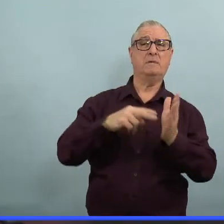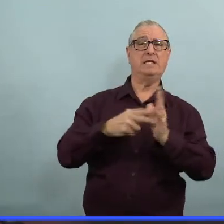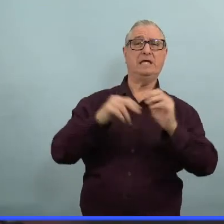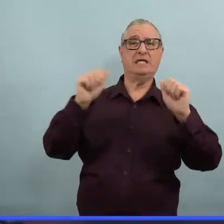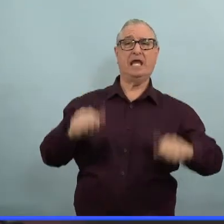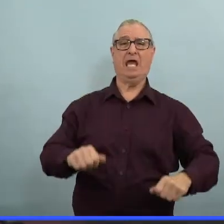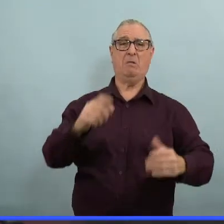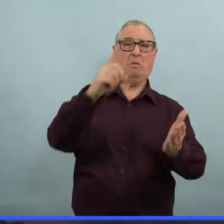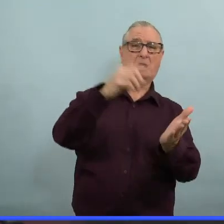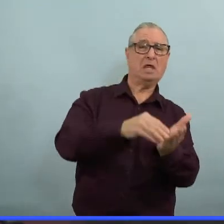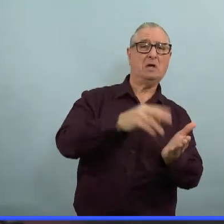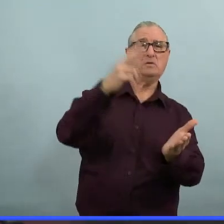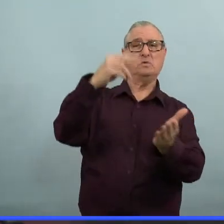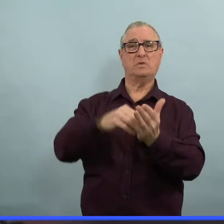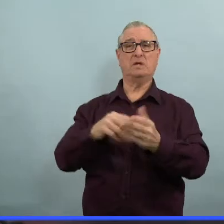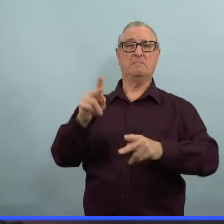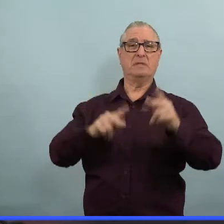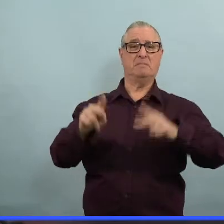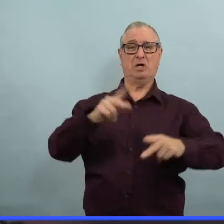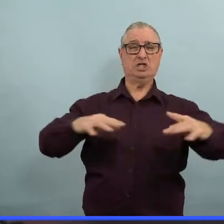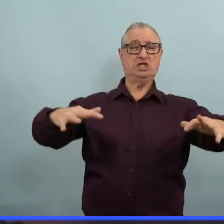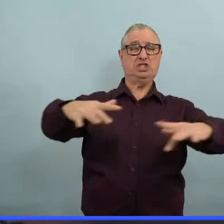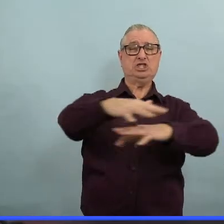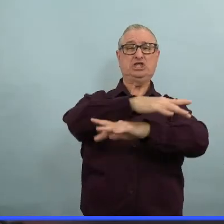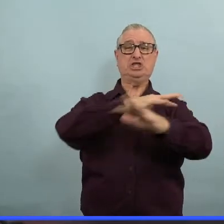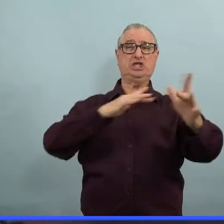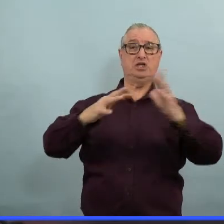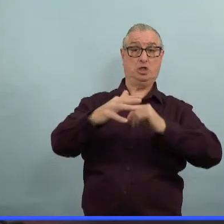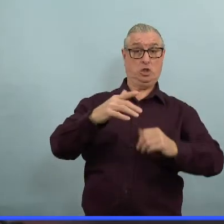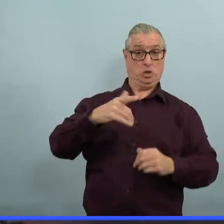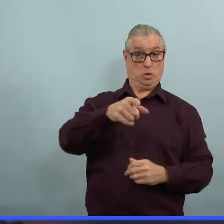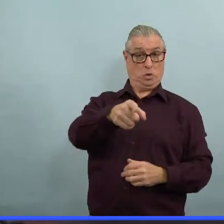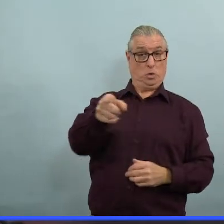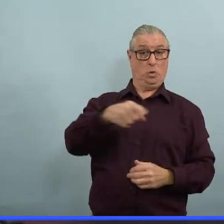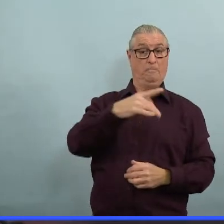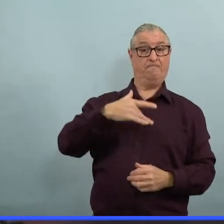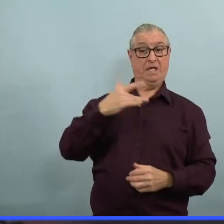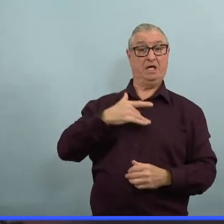with severe medical conditions they've always been at risk of many different things they've